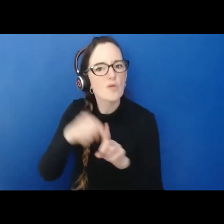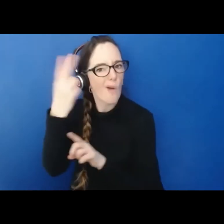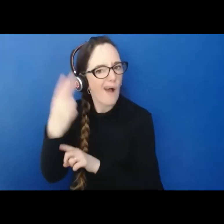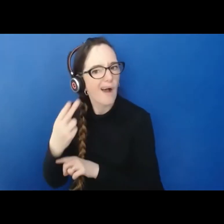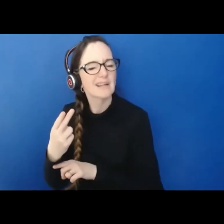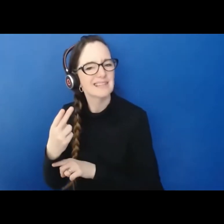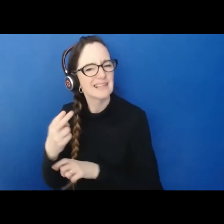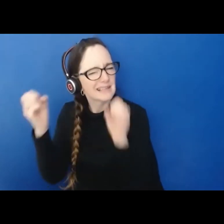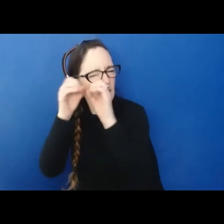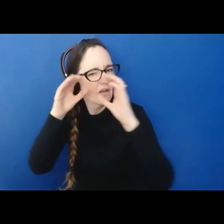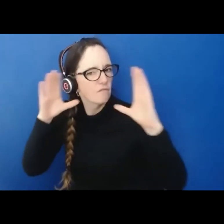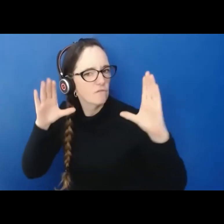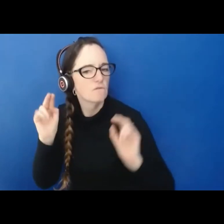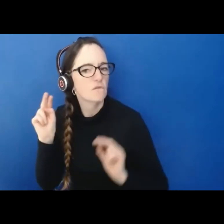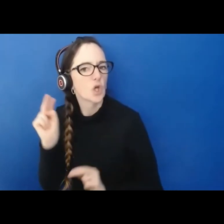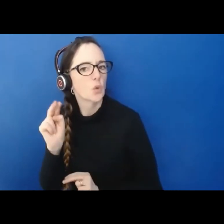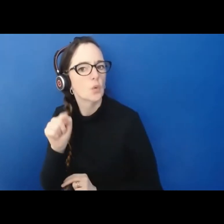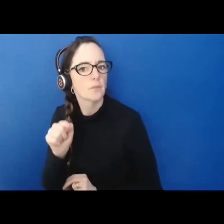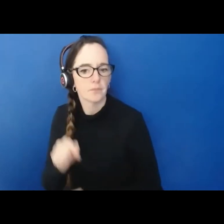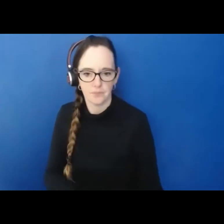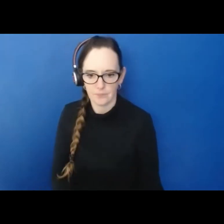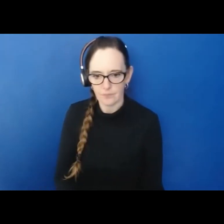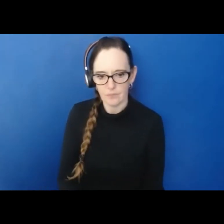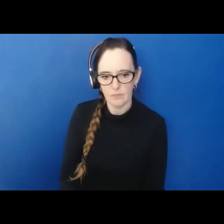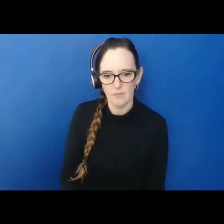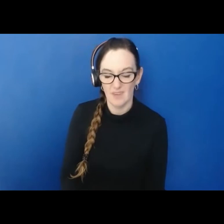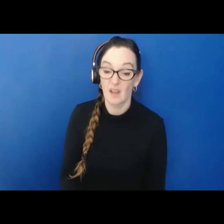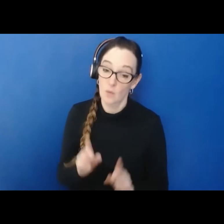One of the things that we acknowledge is that we sometimes as an institution, as a private